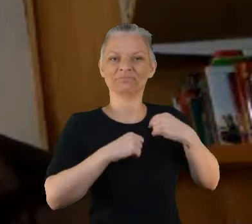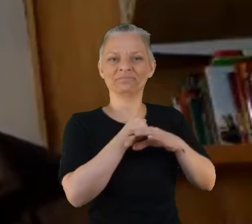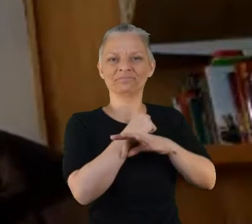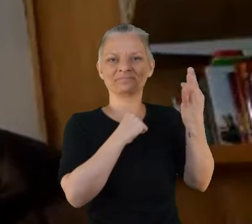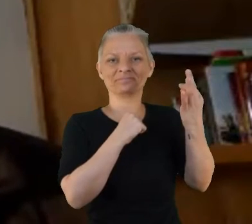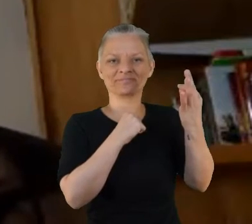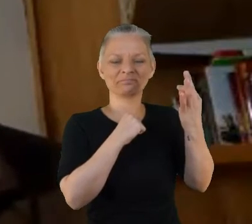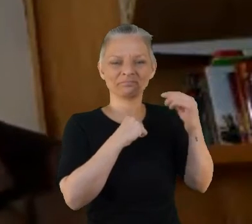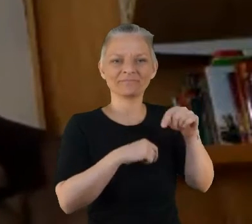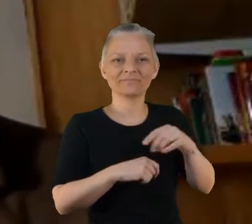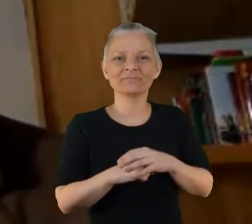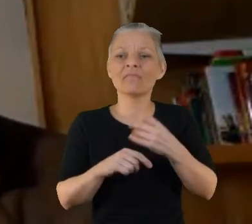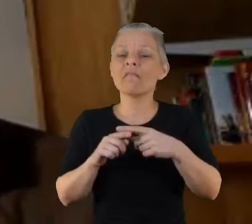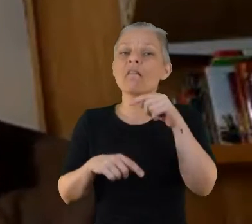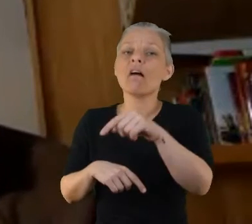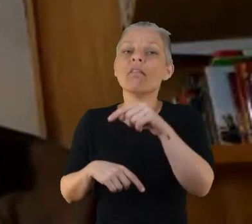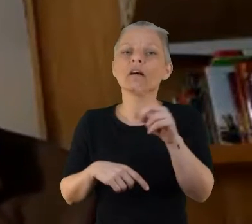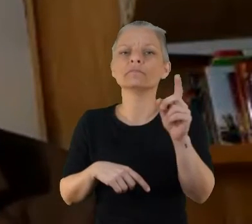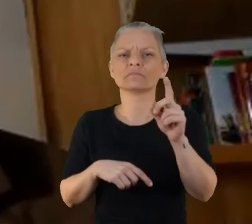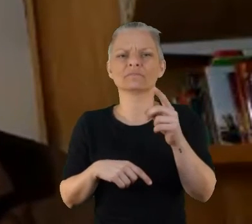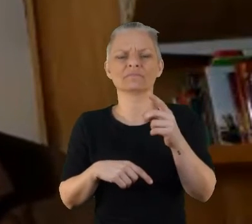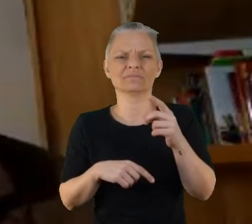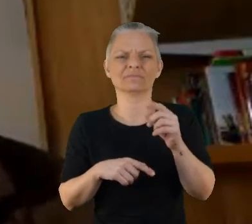So that would be one of my top tips. Another one I guess would be